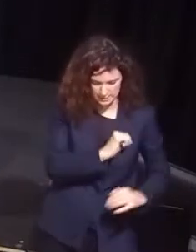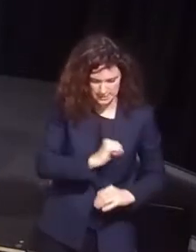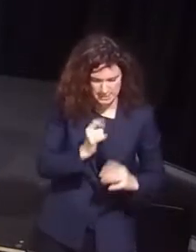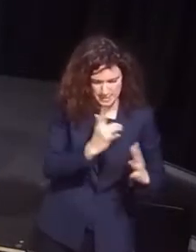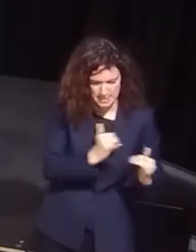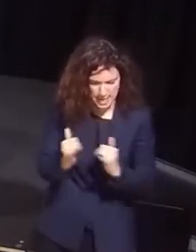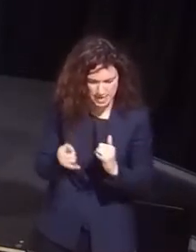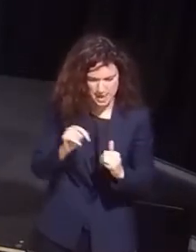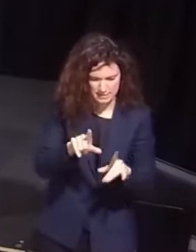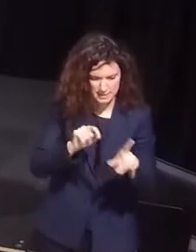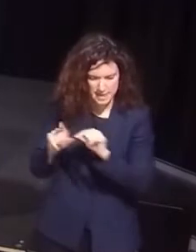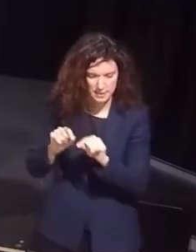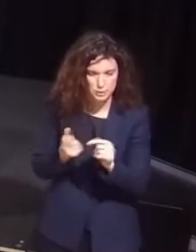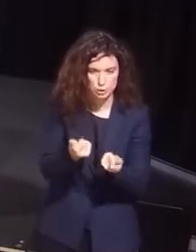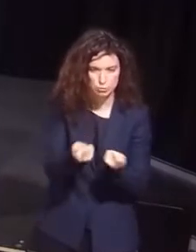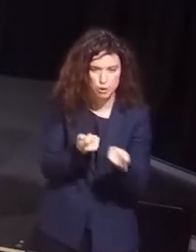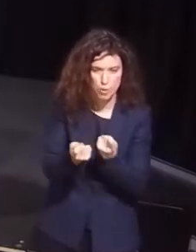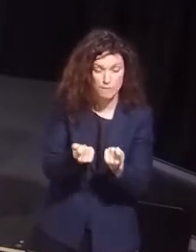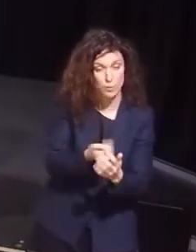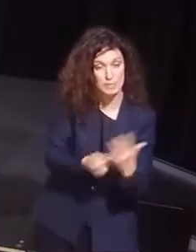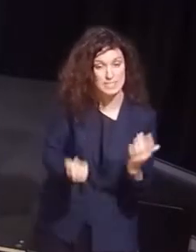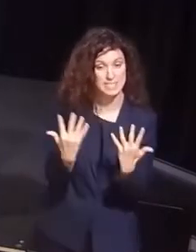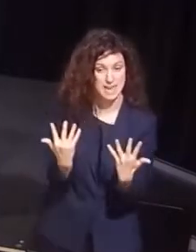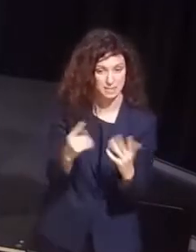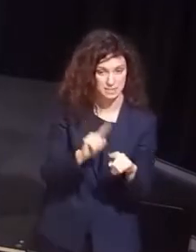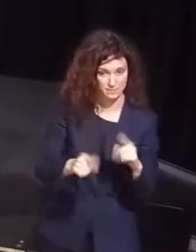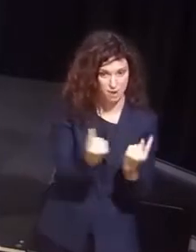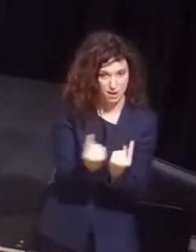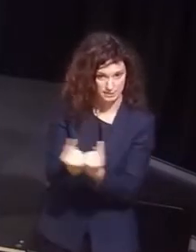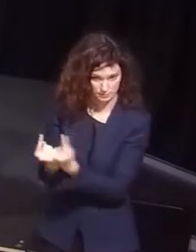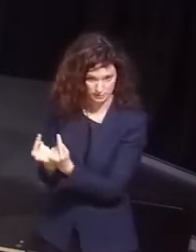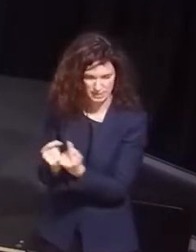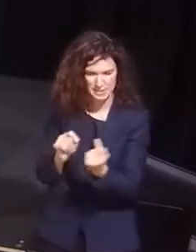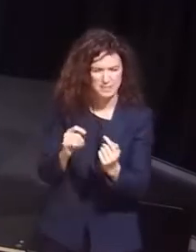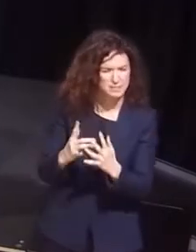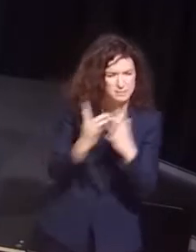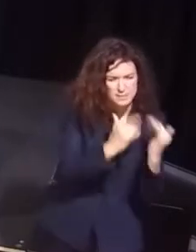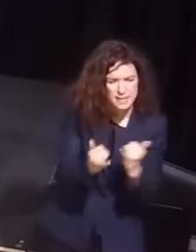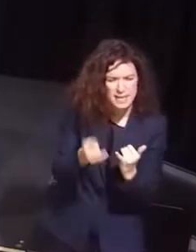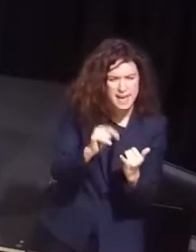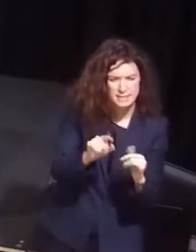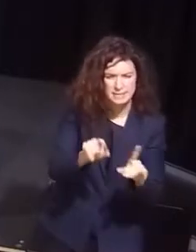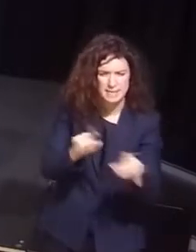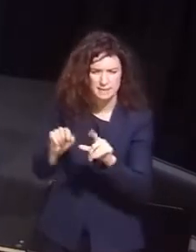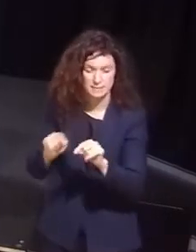And scan and selects where you can manually or automatically have your choices selected